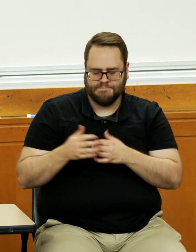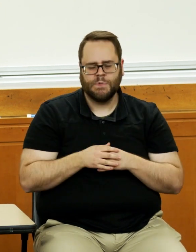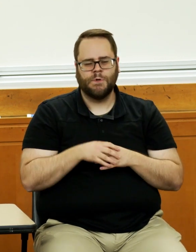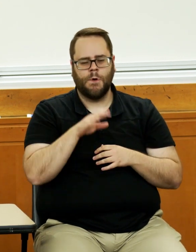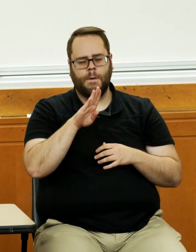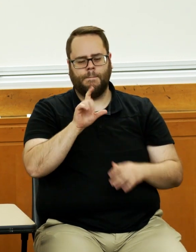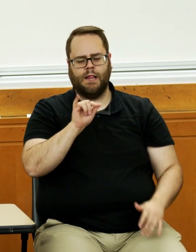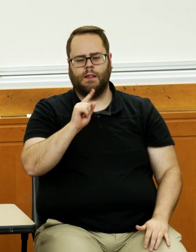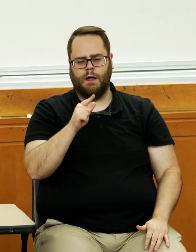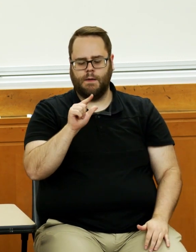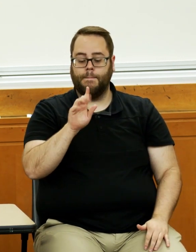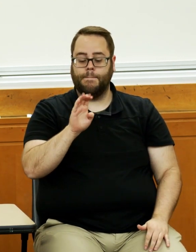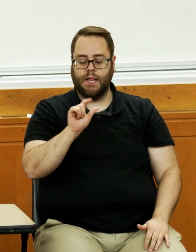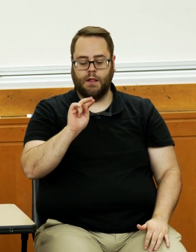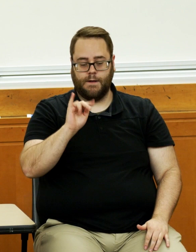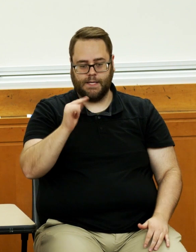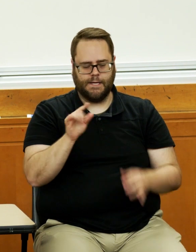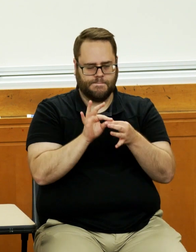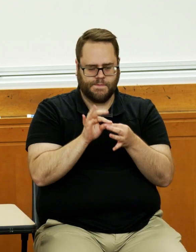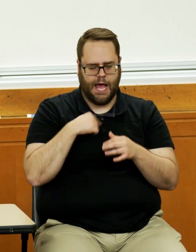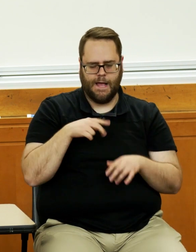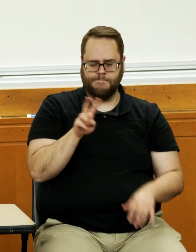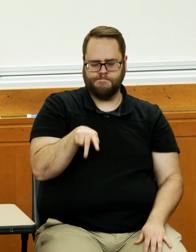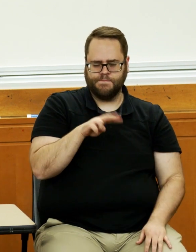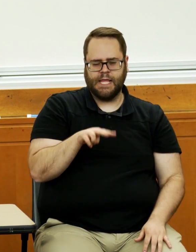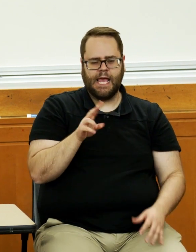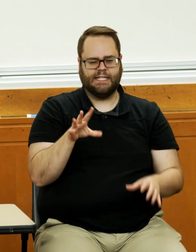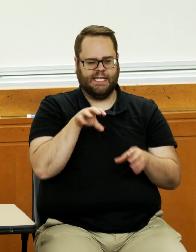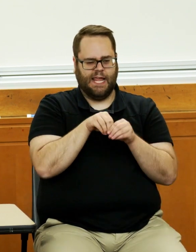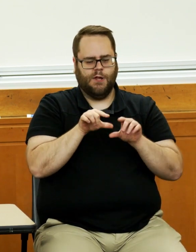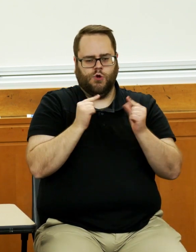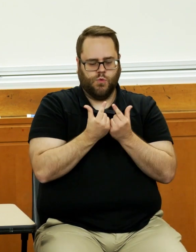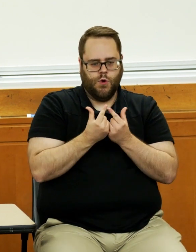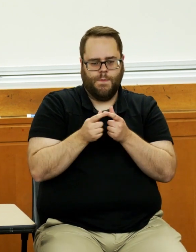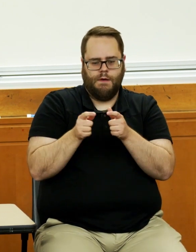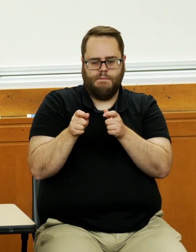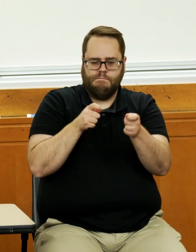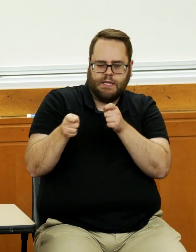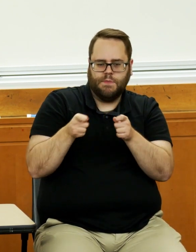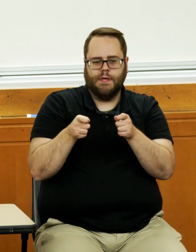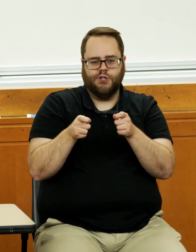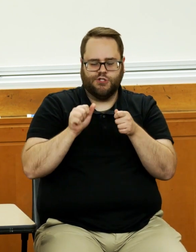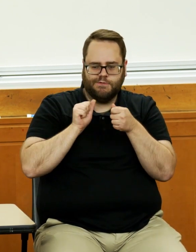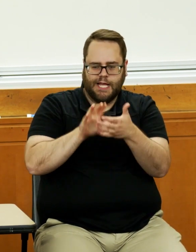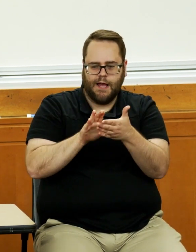as a sort of in-group manipulation tactic designed to make marginalized groups conform or seek the